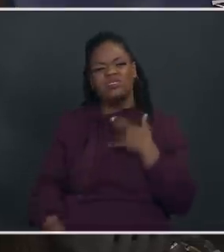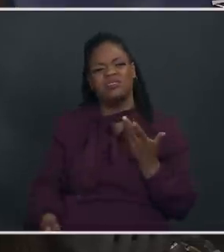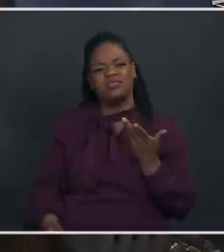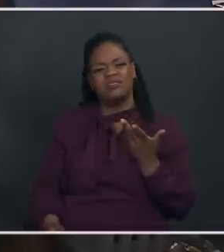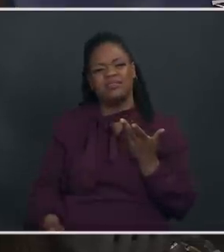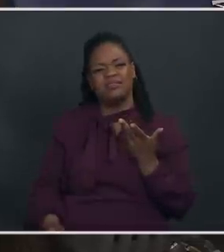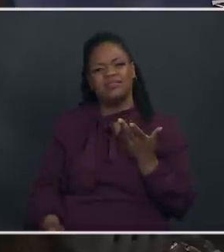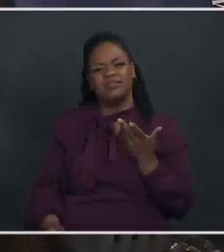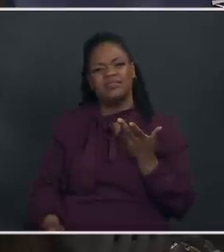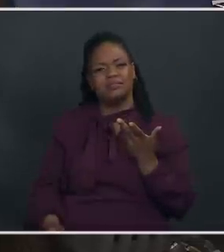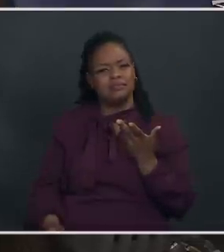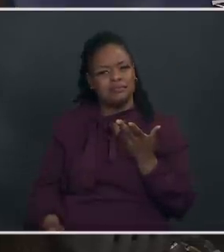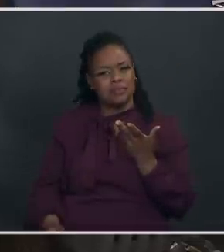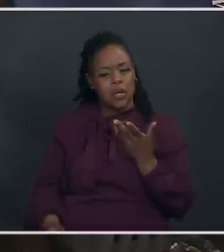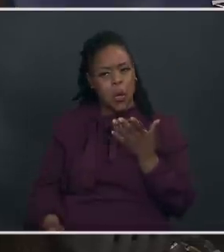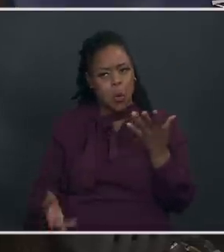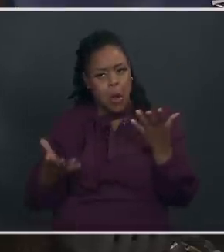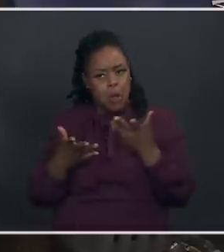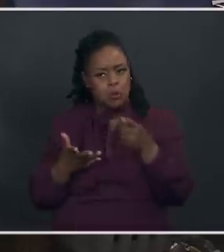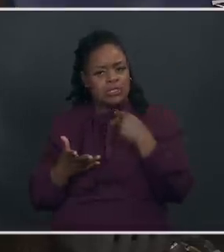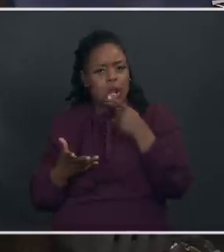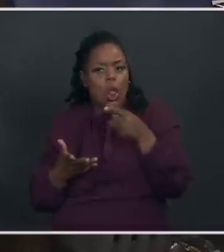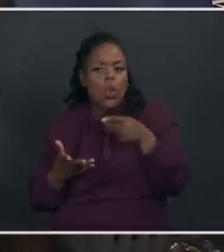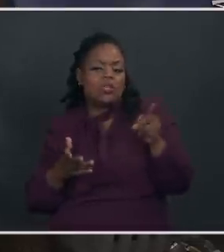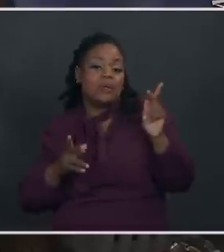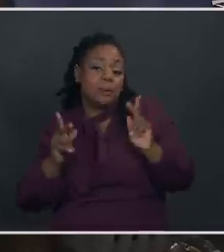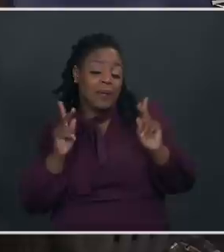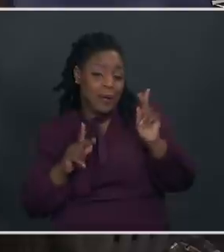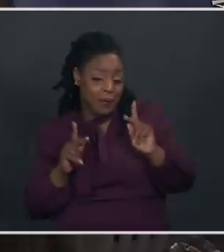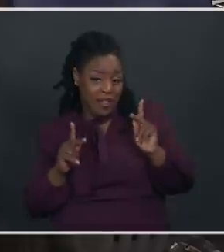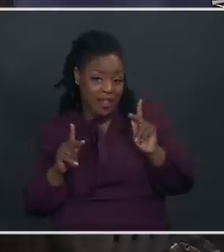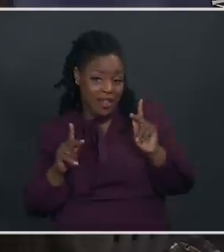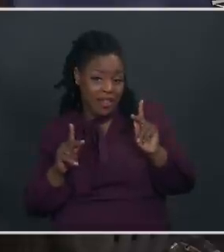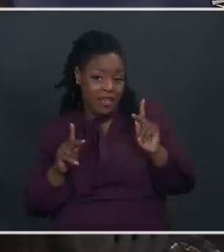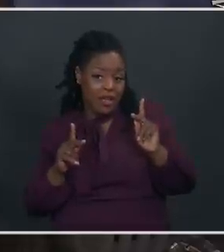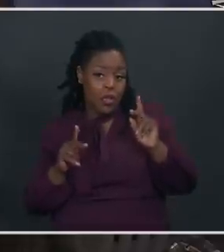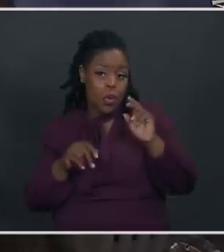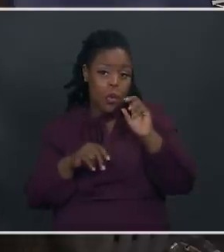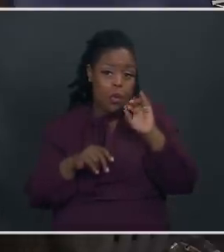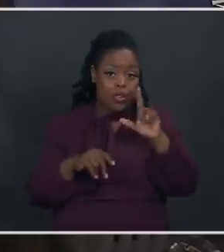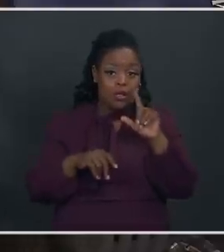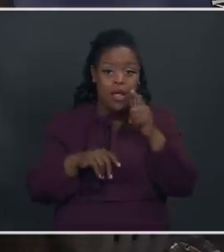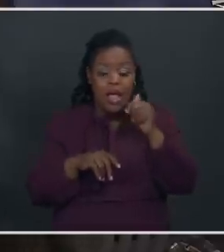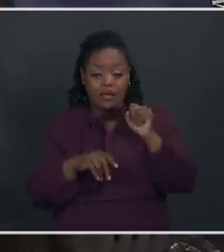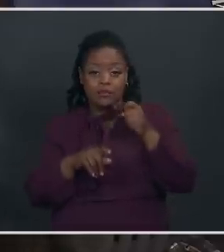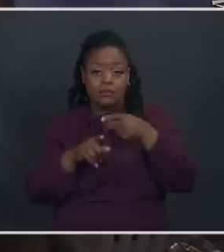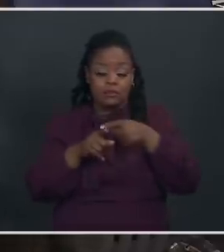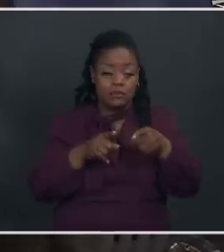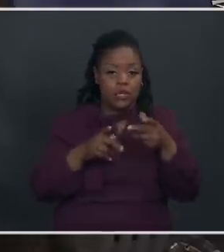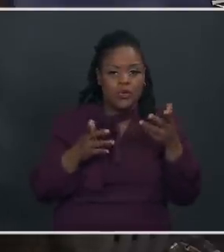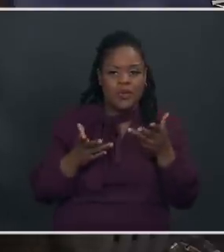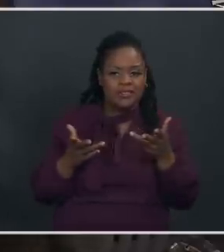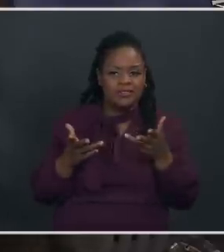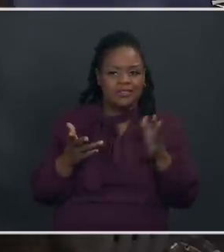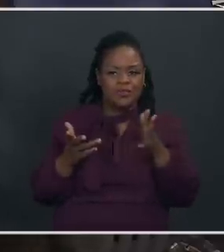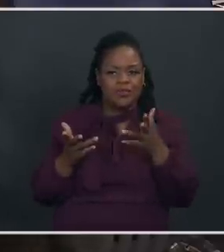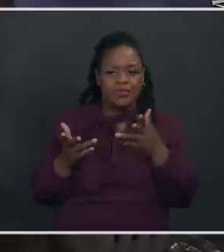particularly those people who President Trump struck a chord with on the campaign trail when he promised to save their jobs?